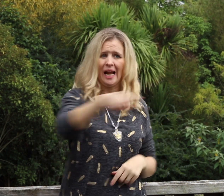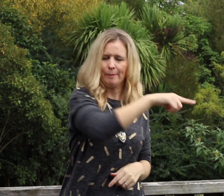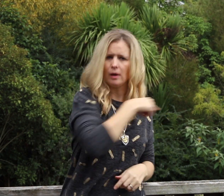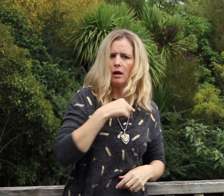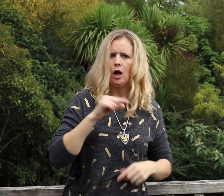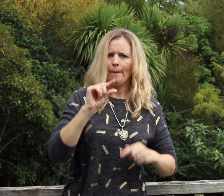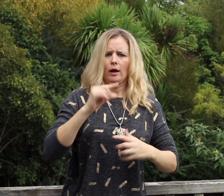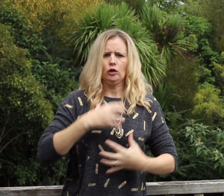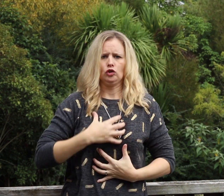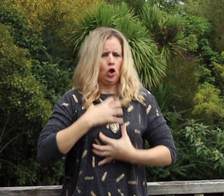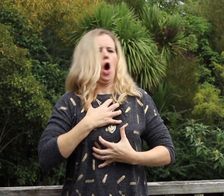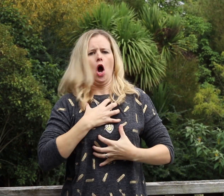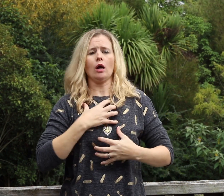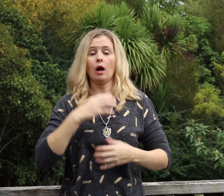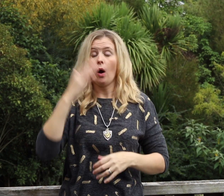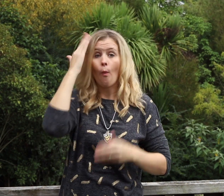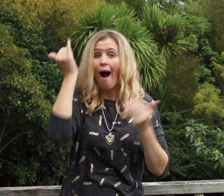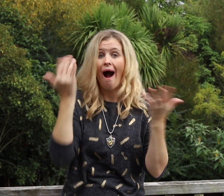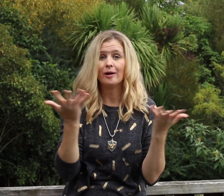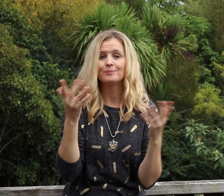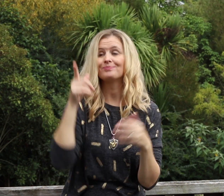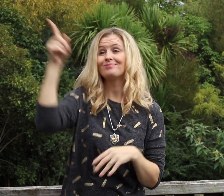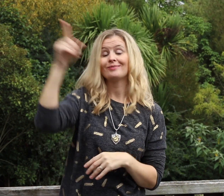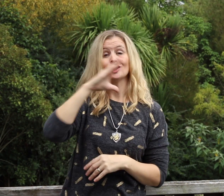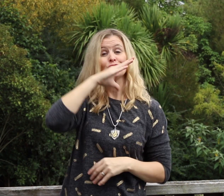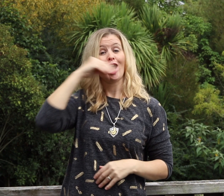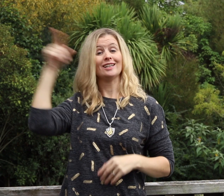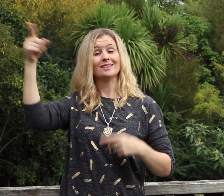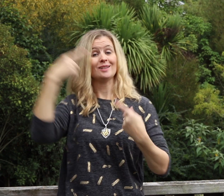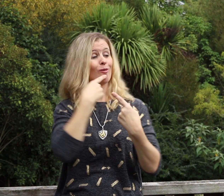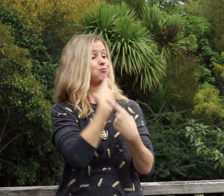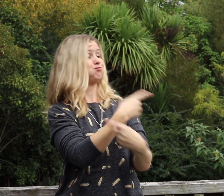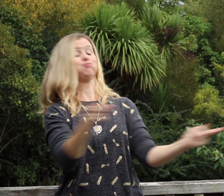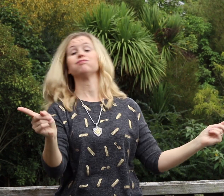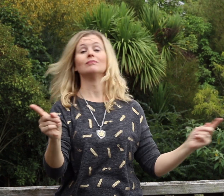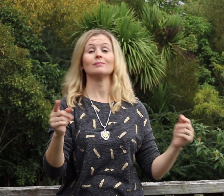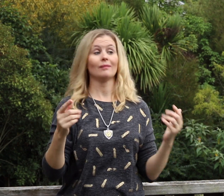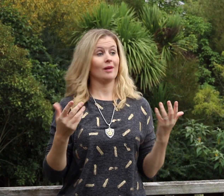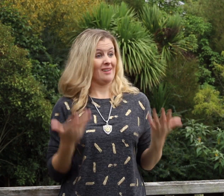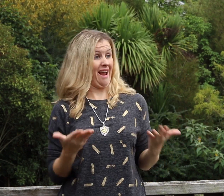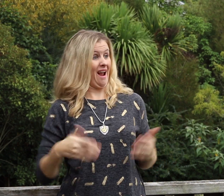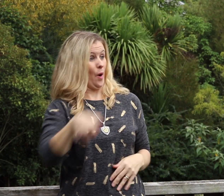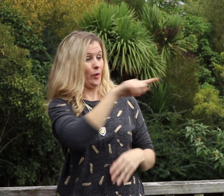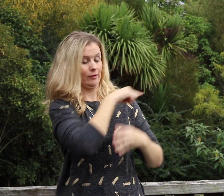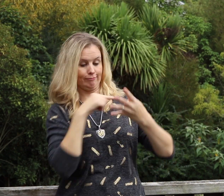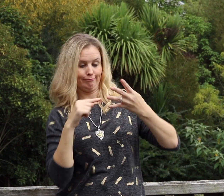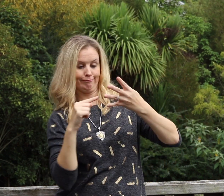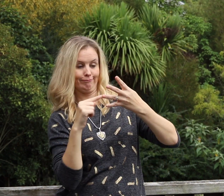to level four. We were caught off guard. People and businesses needed